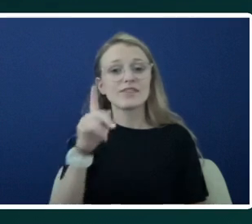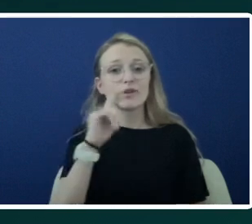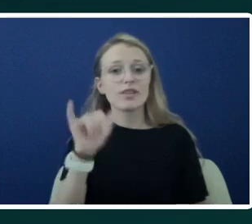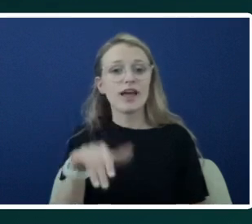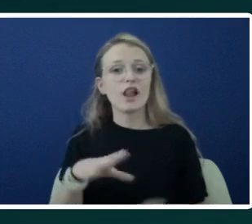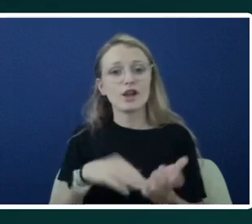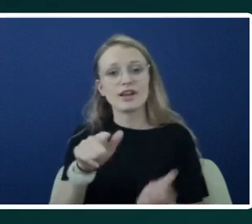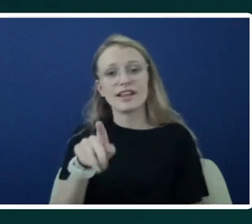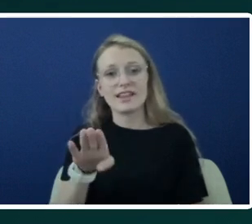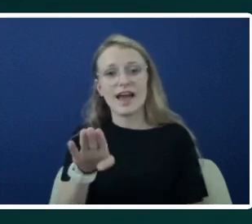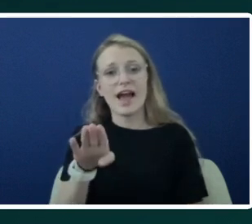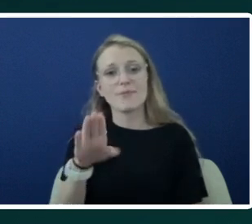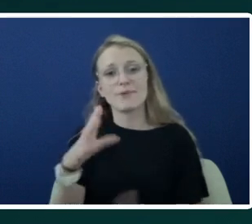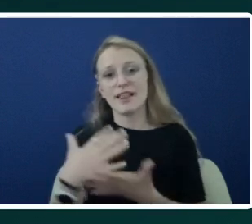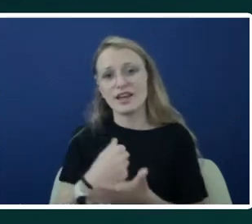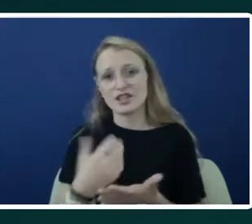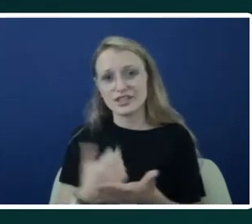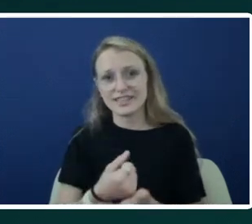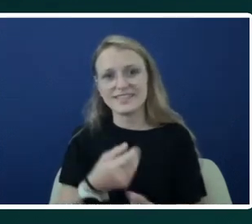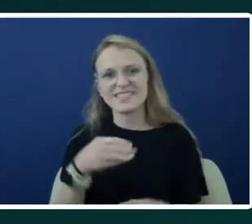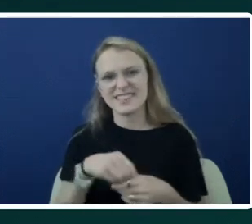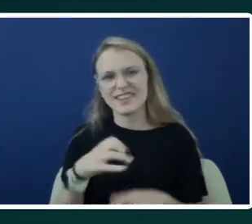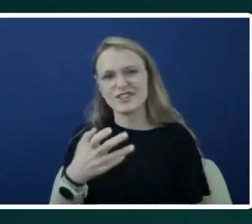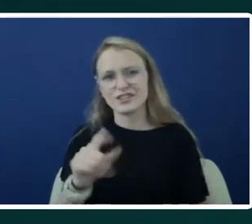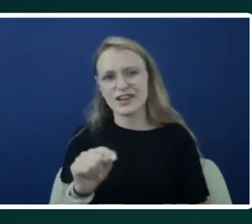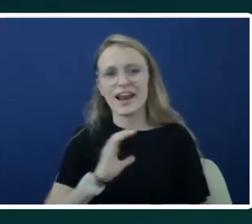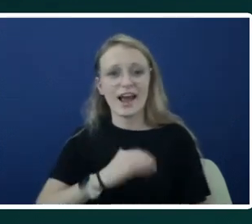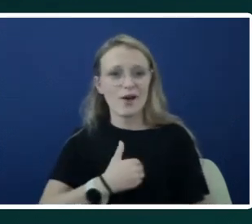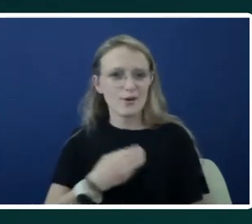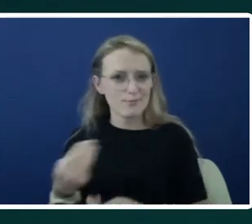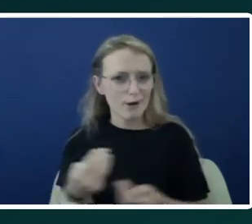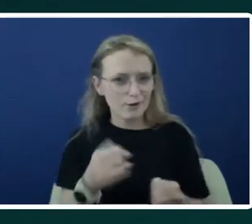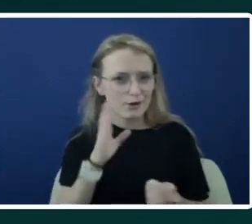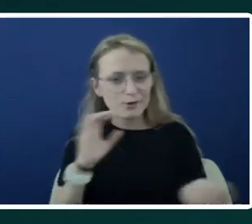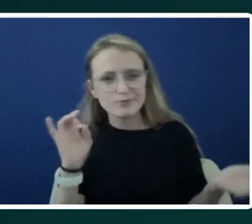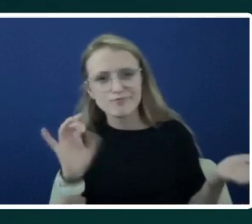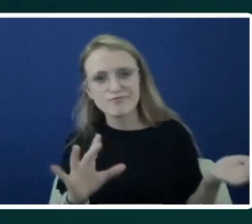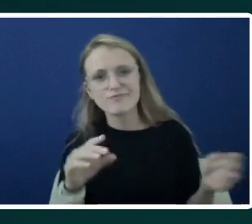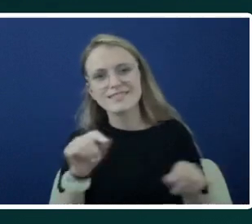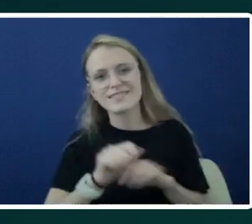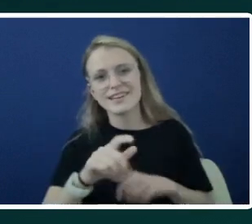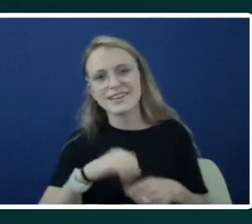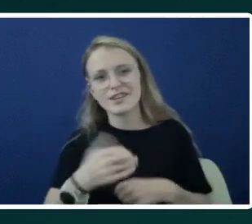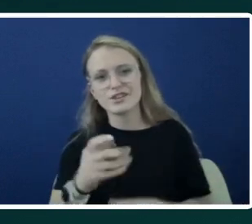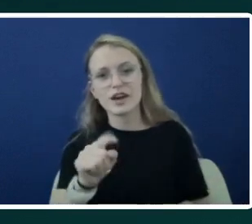chat monitor, Melanie, is going to drop that into the chat. You could also scan this QR code